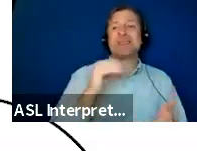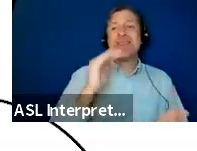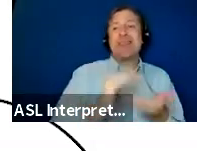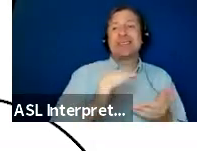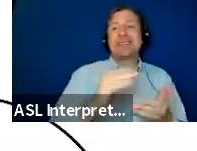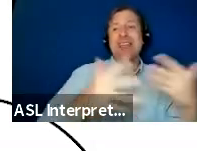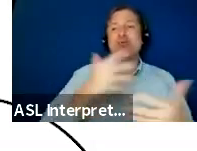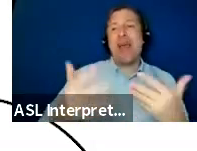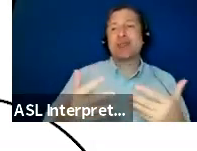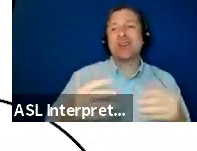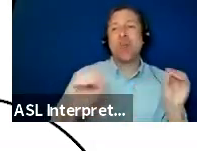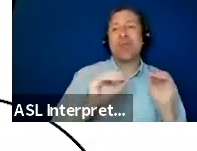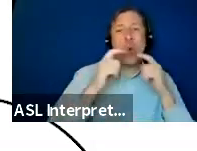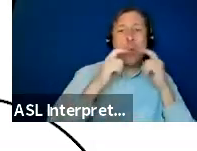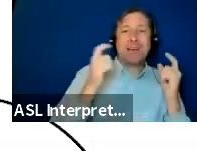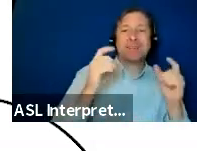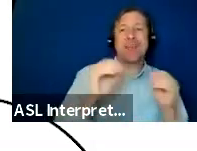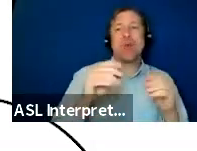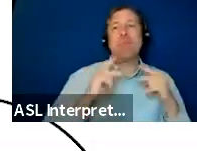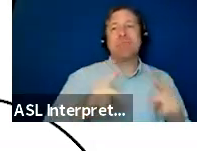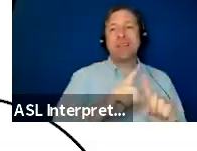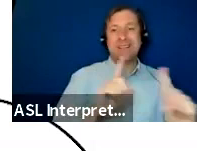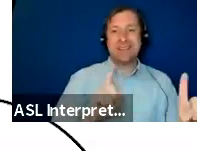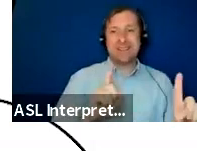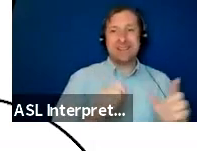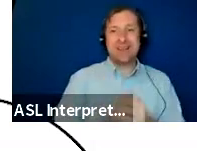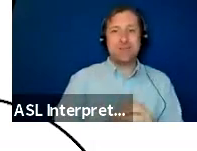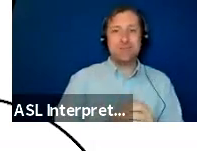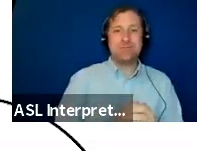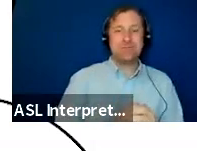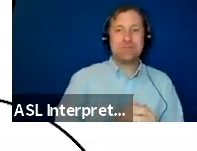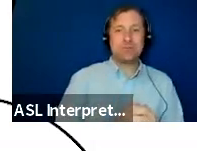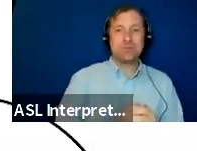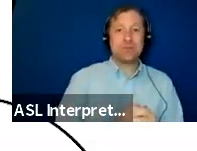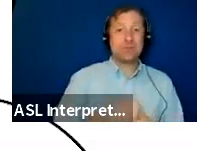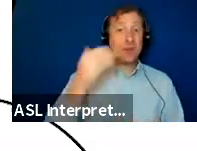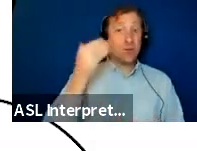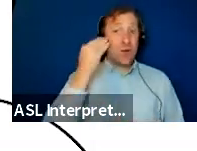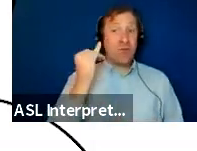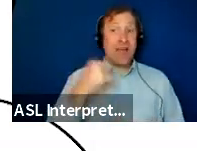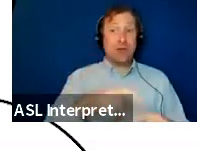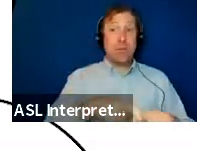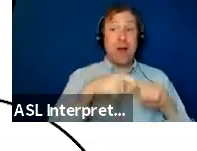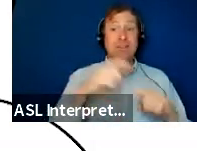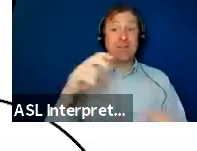without PPE or physical distancing. And I don't know if that means that I should pause for a moment for a transition and interpreters,